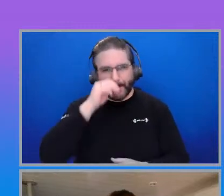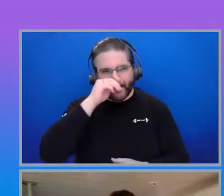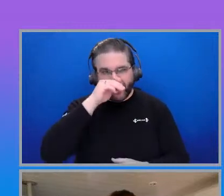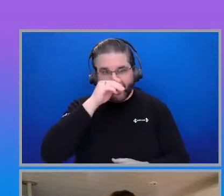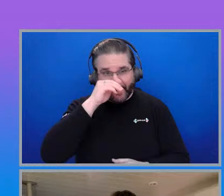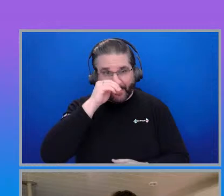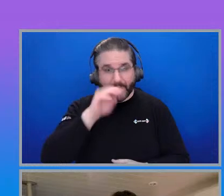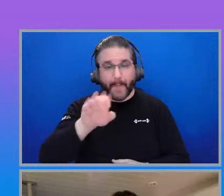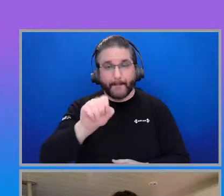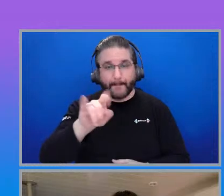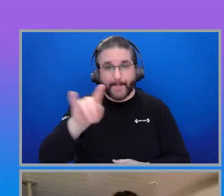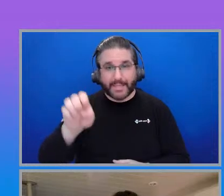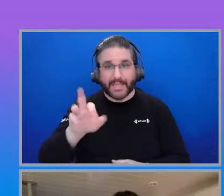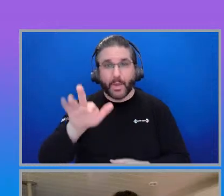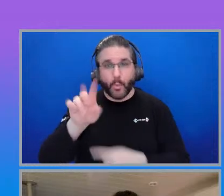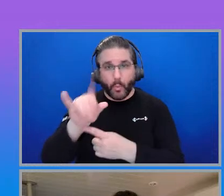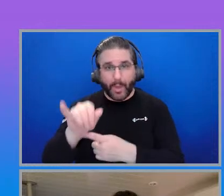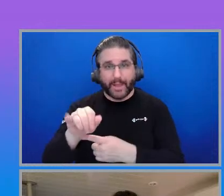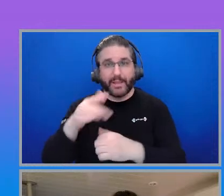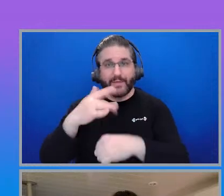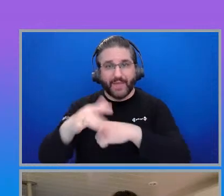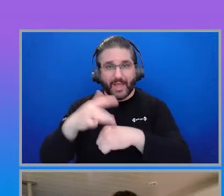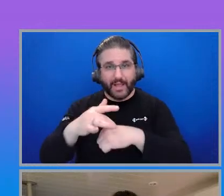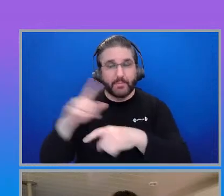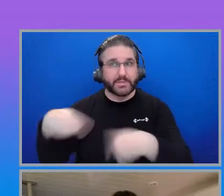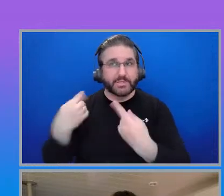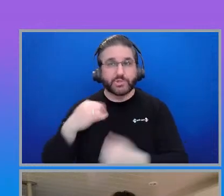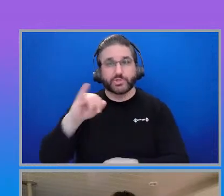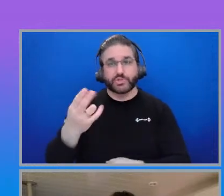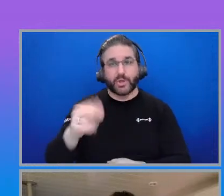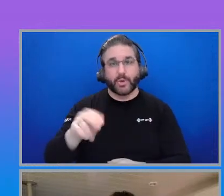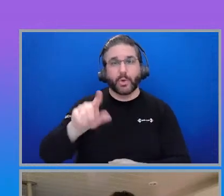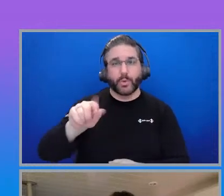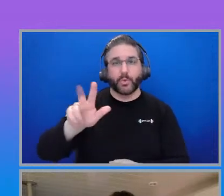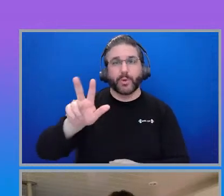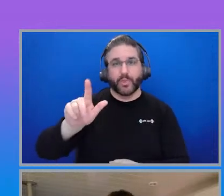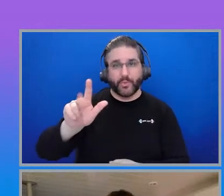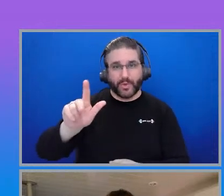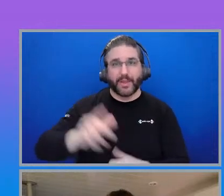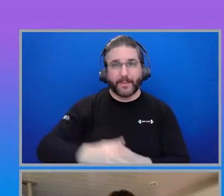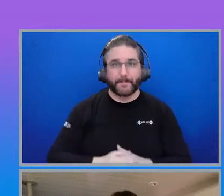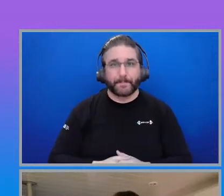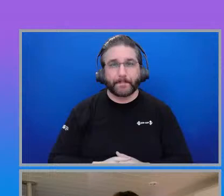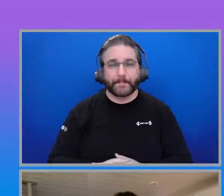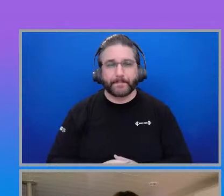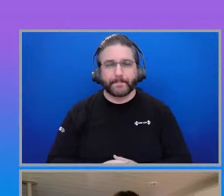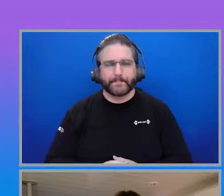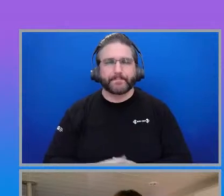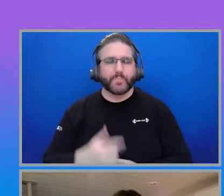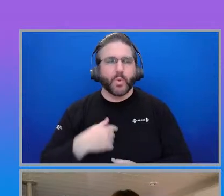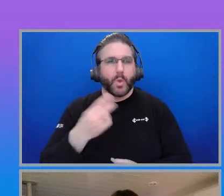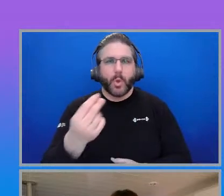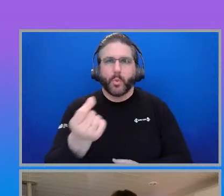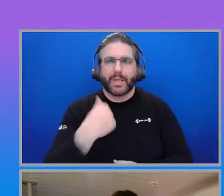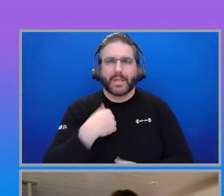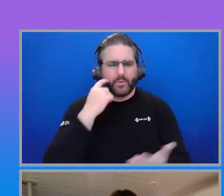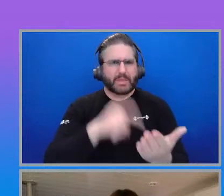available since January 2023.